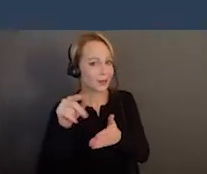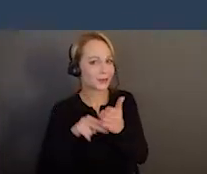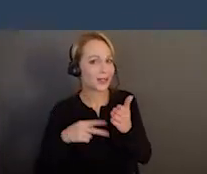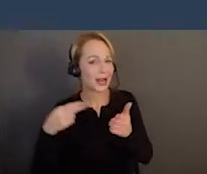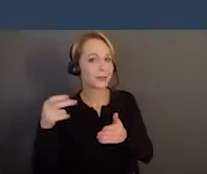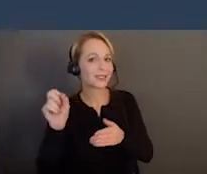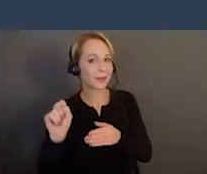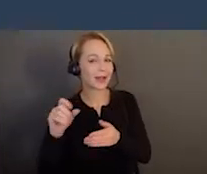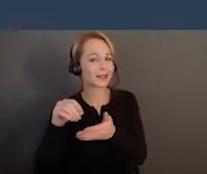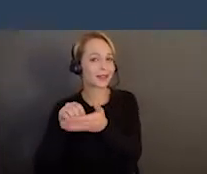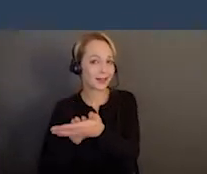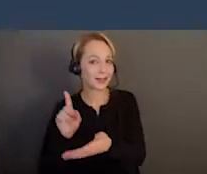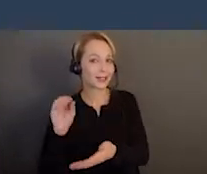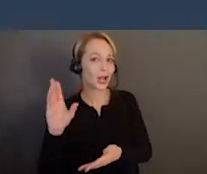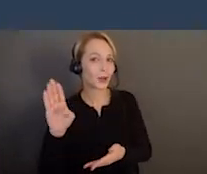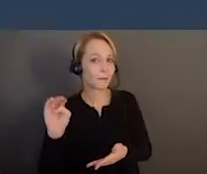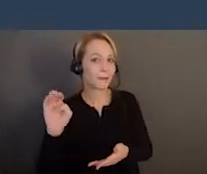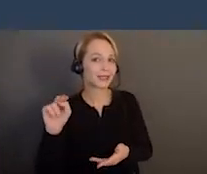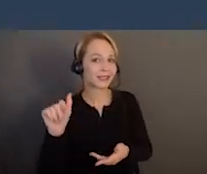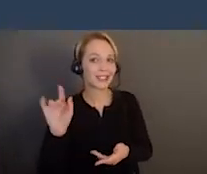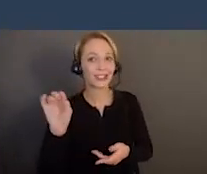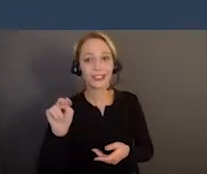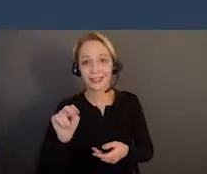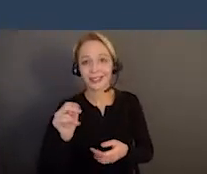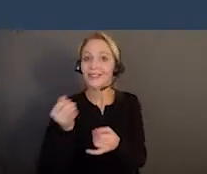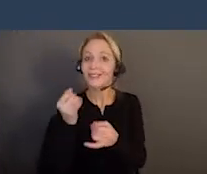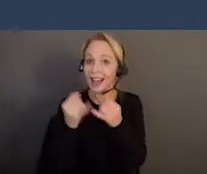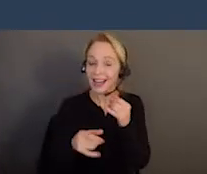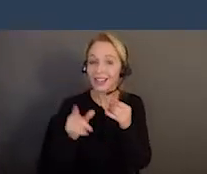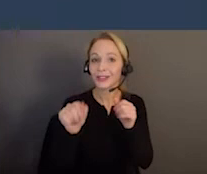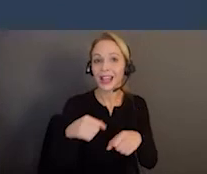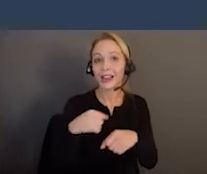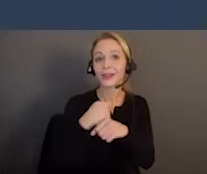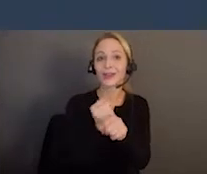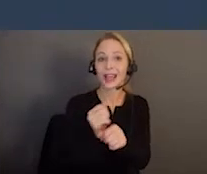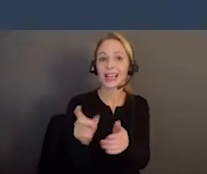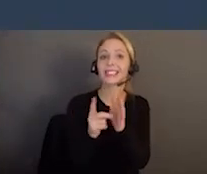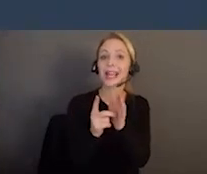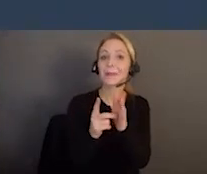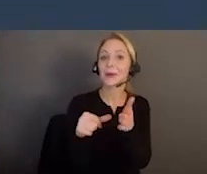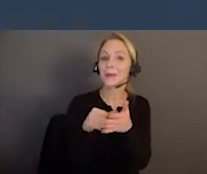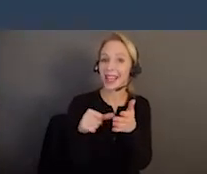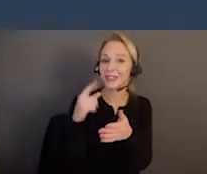SO FINALLY WE CAN CREATE A PAGE FOR END USER.